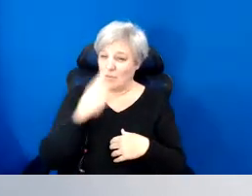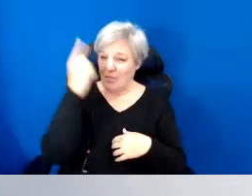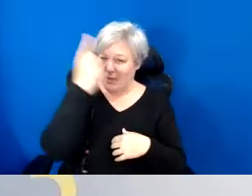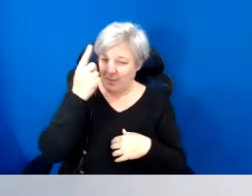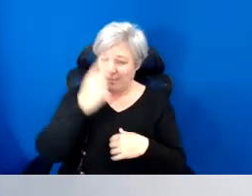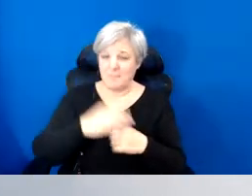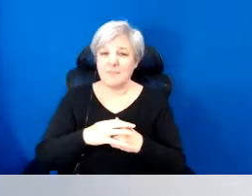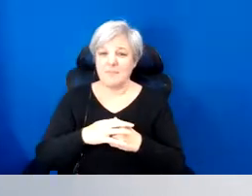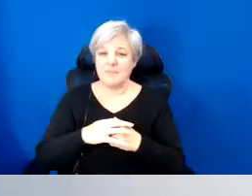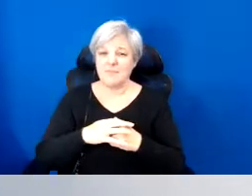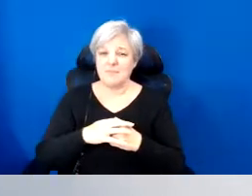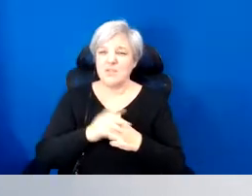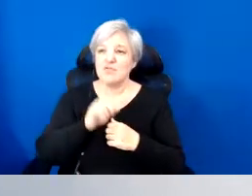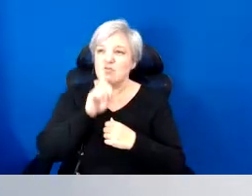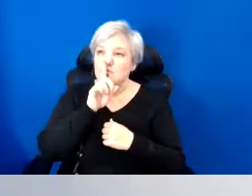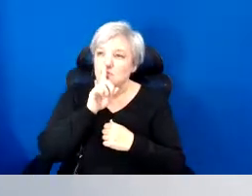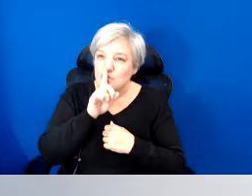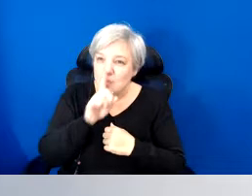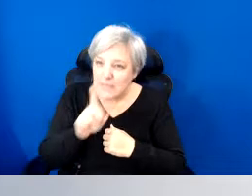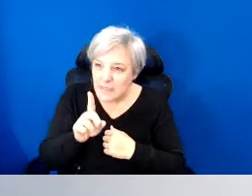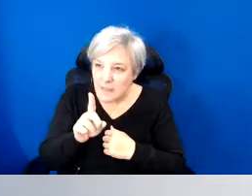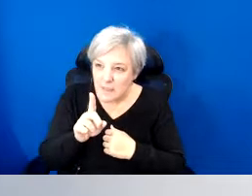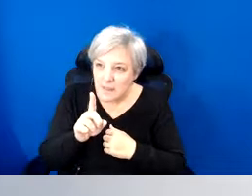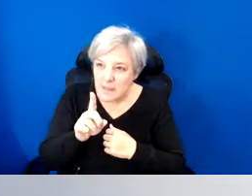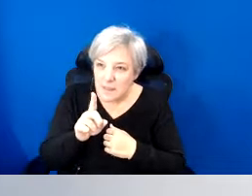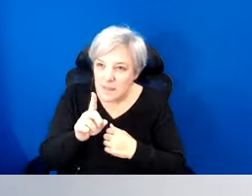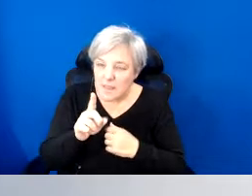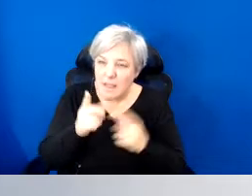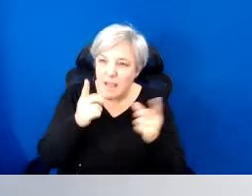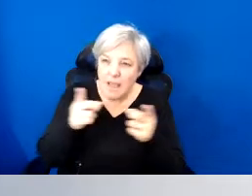what's real? What? What is really happening?